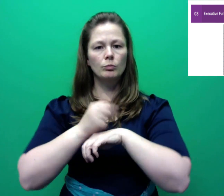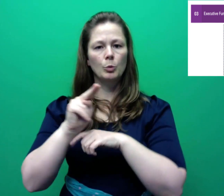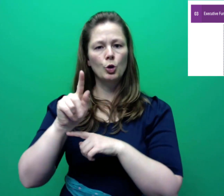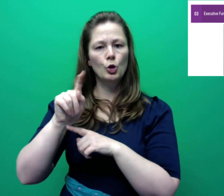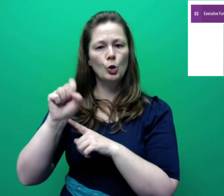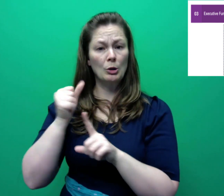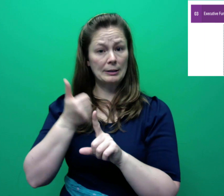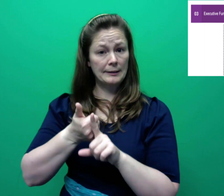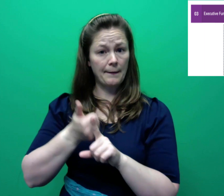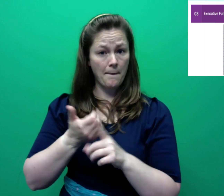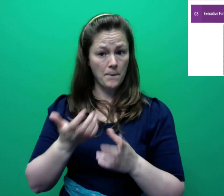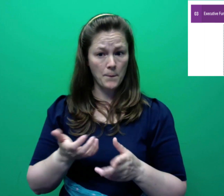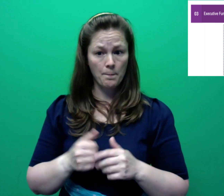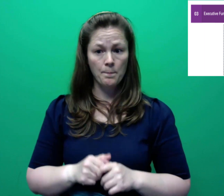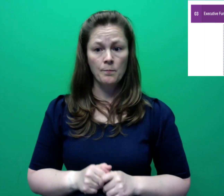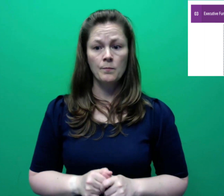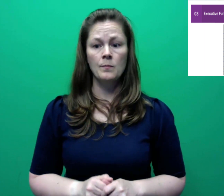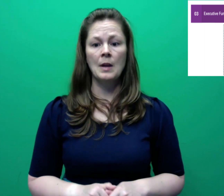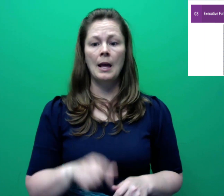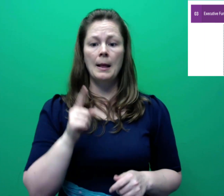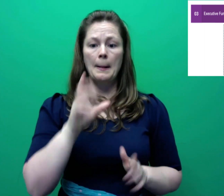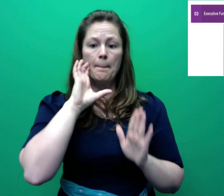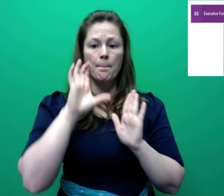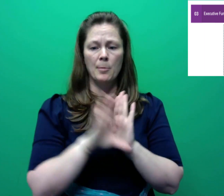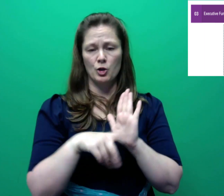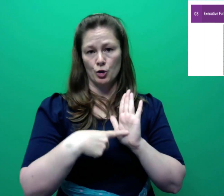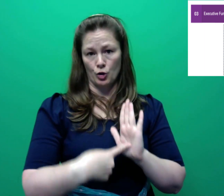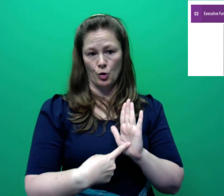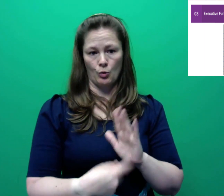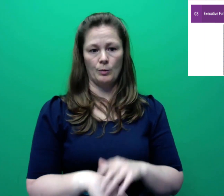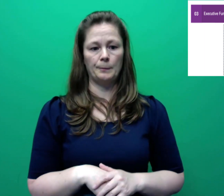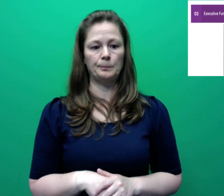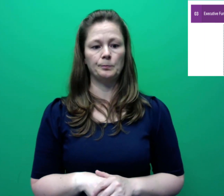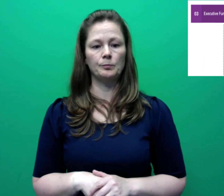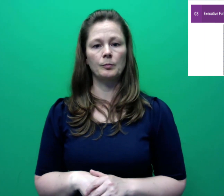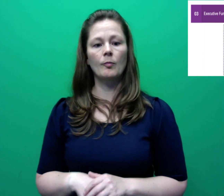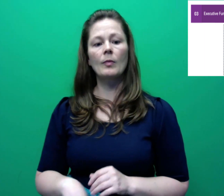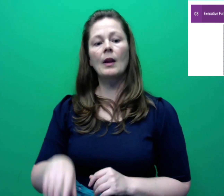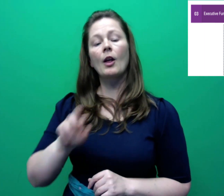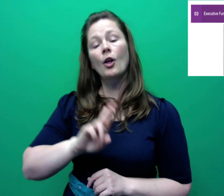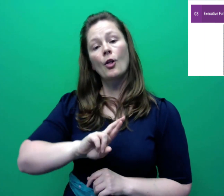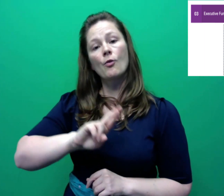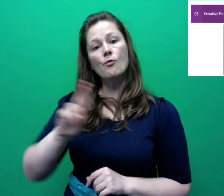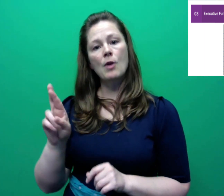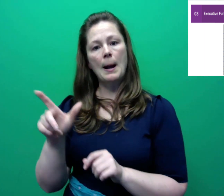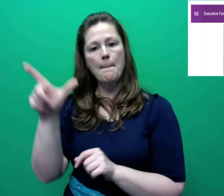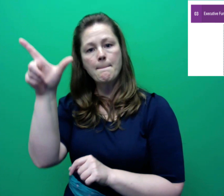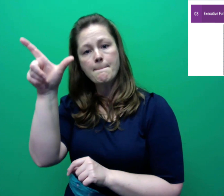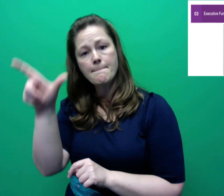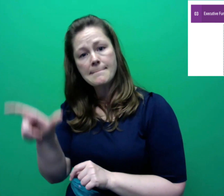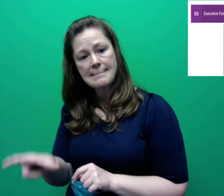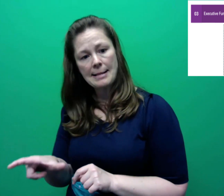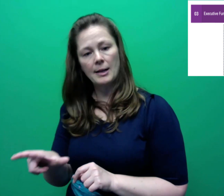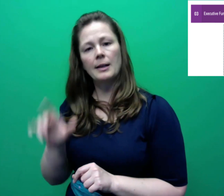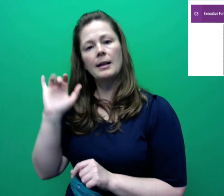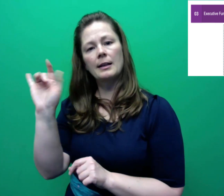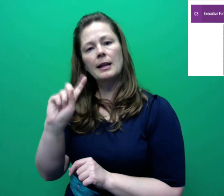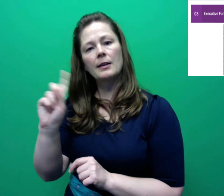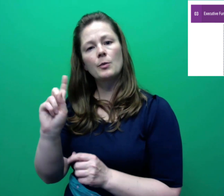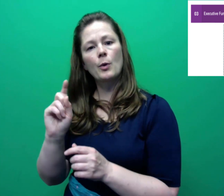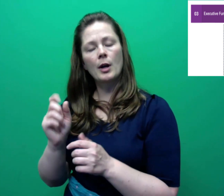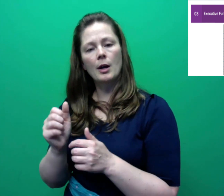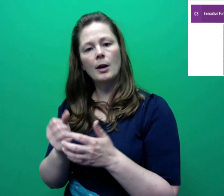basics. The paper is often set up in a specific way, for example on the right,